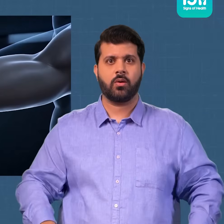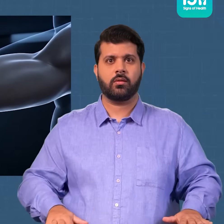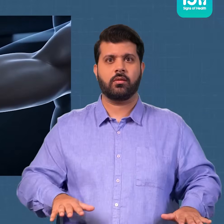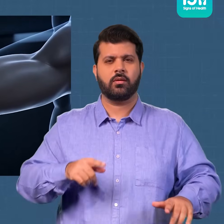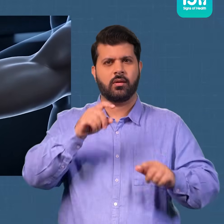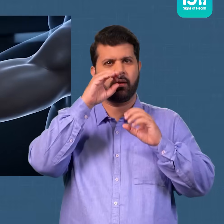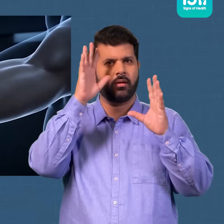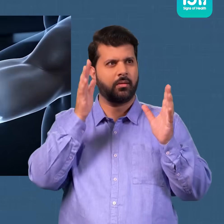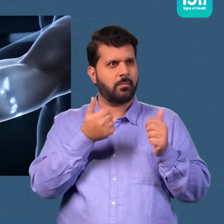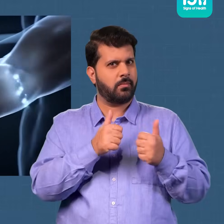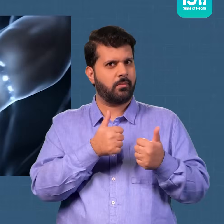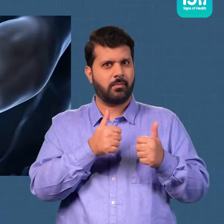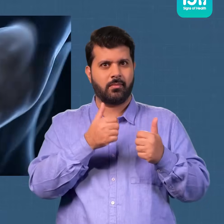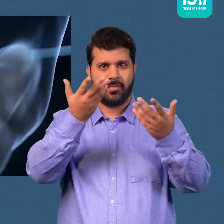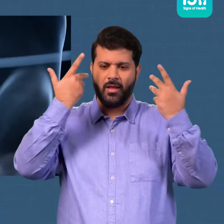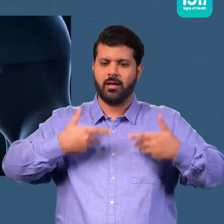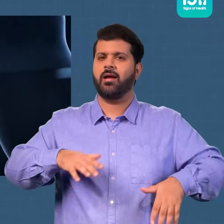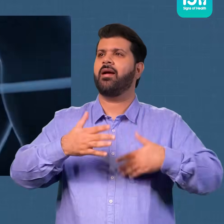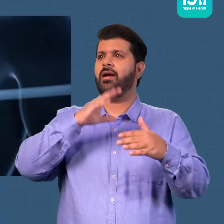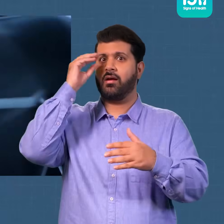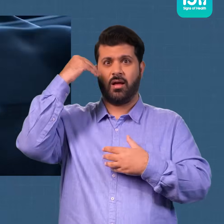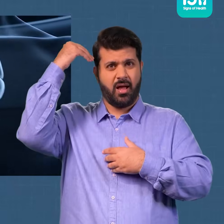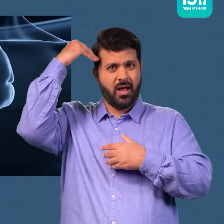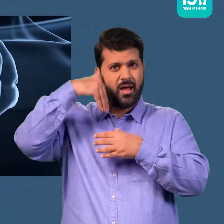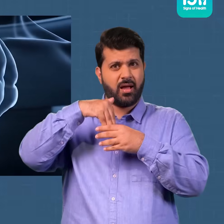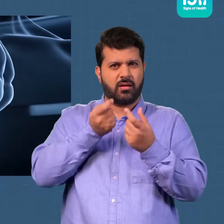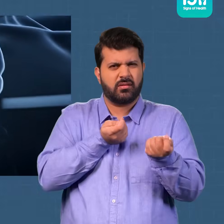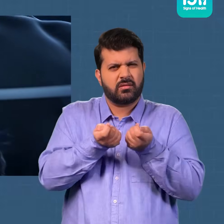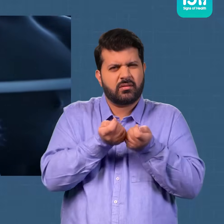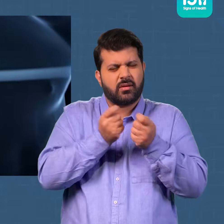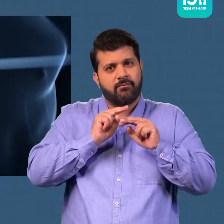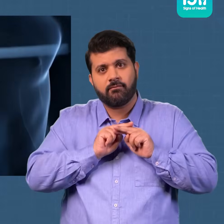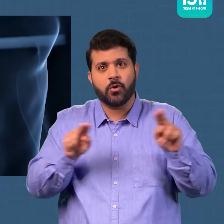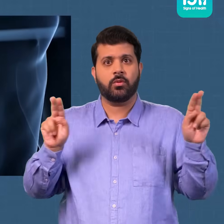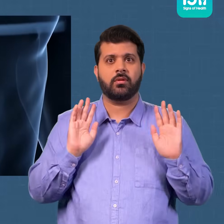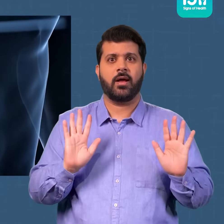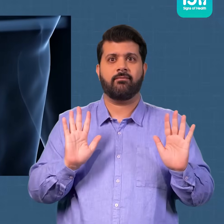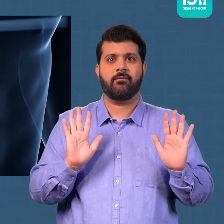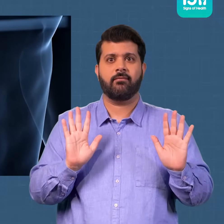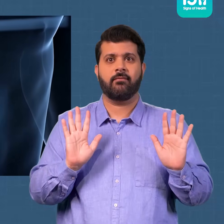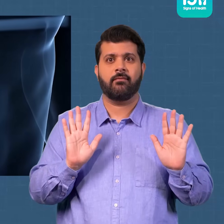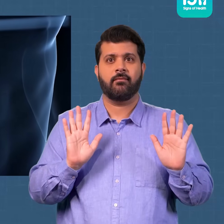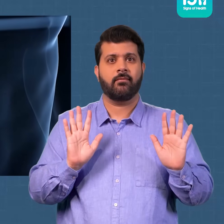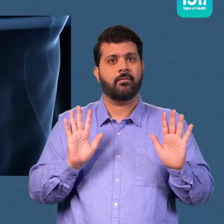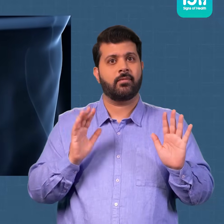It seems unimaginable, but yes, everything in our body is managed from within.